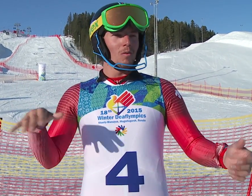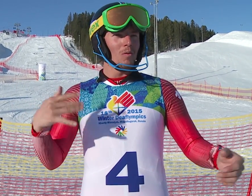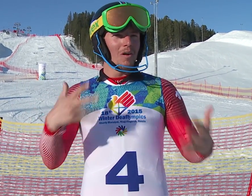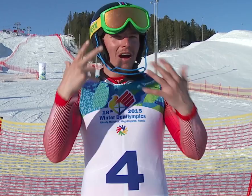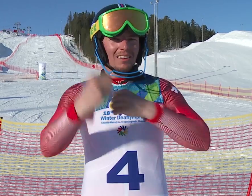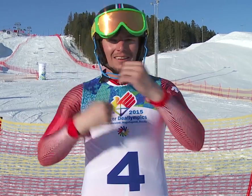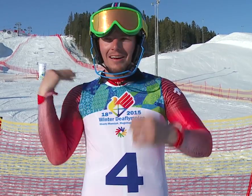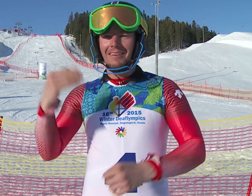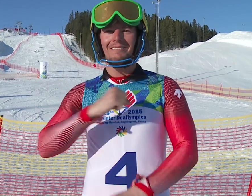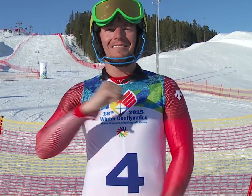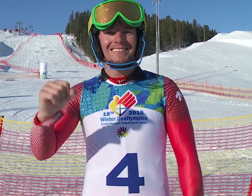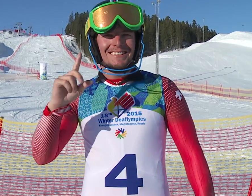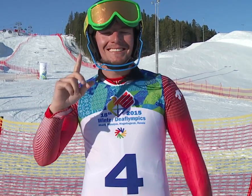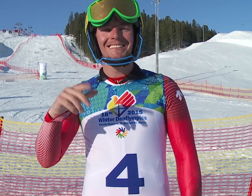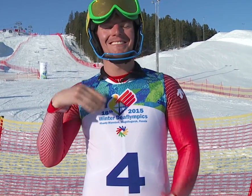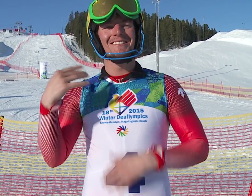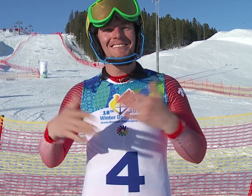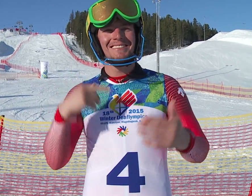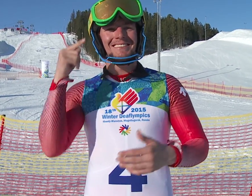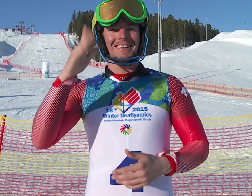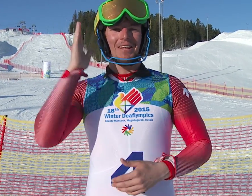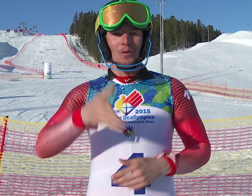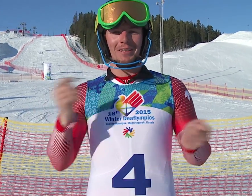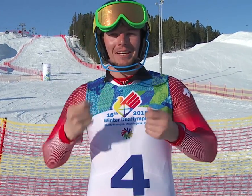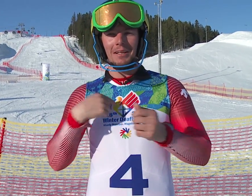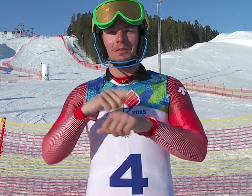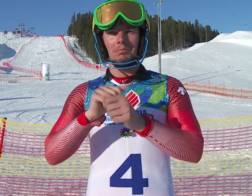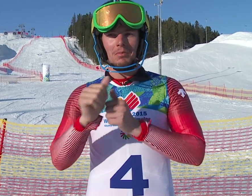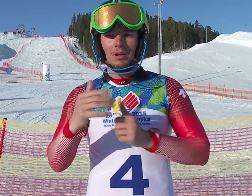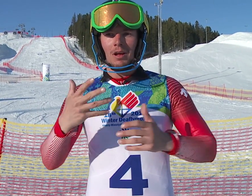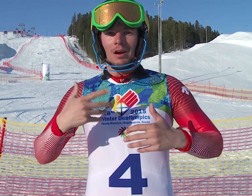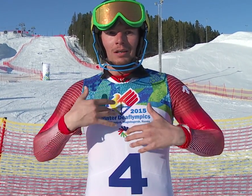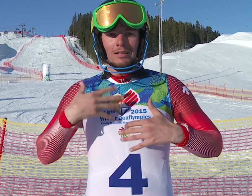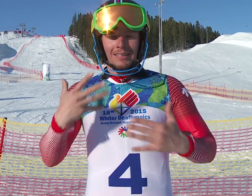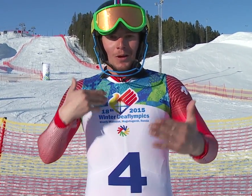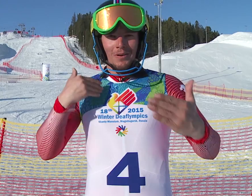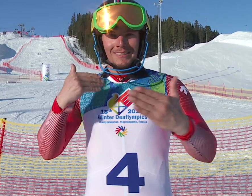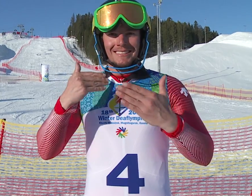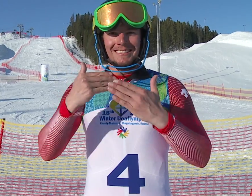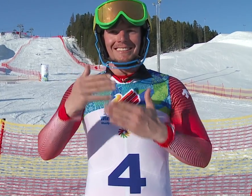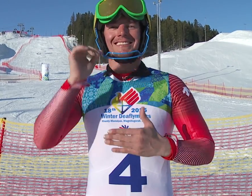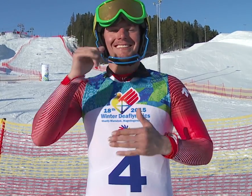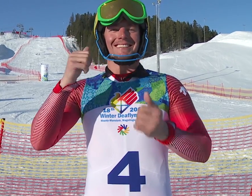It’s been 8 years? Wow! Time flies! So, I trained for the downhill competition. When the competition neared I started getting anxious.